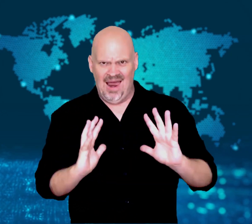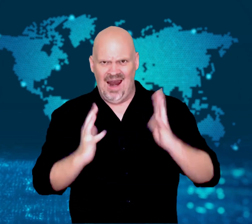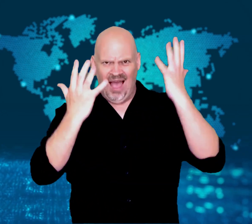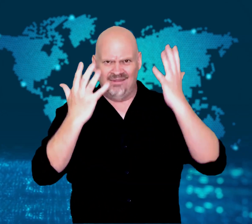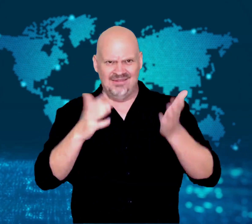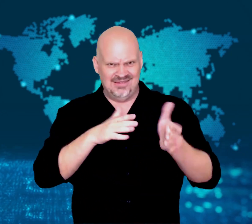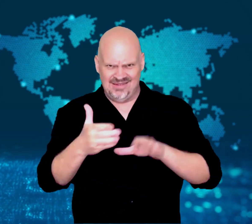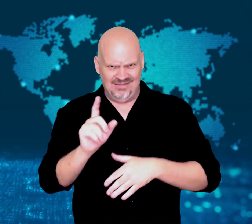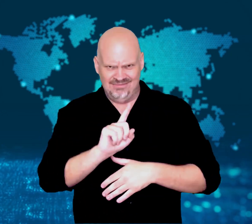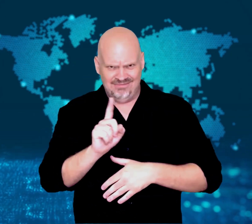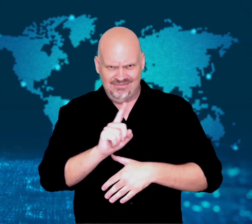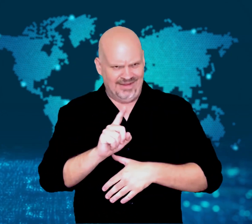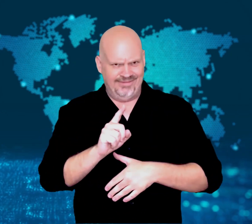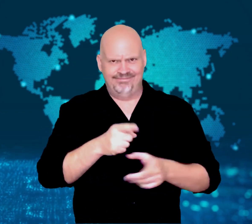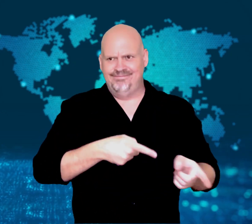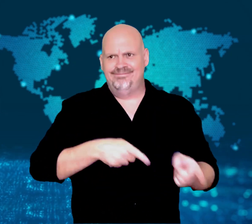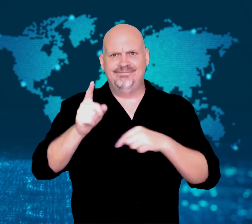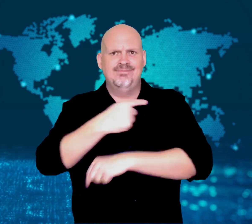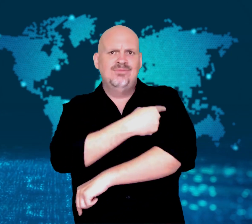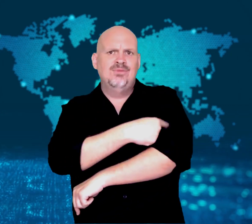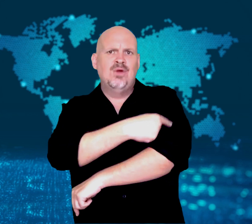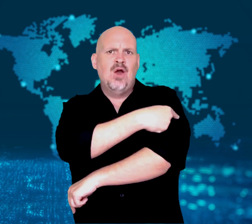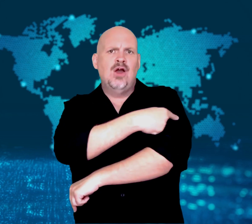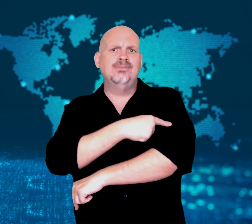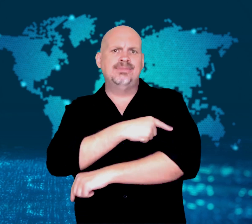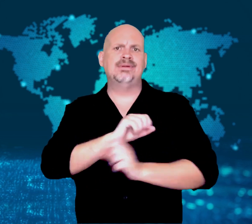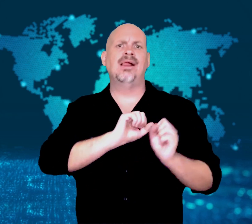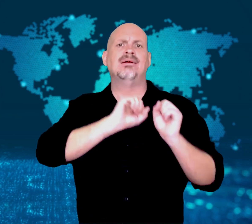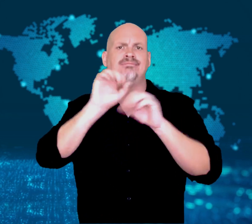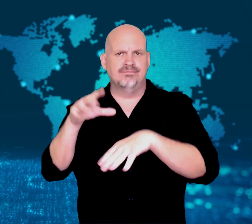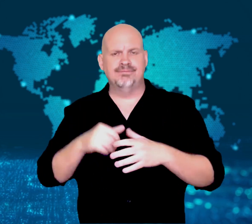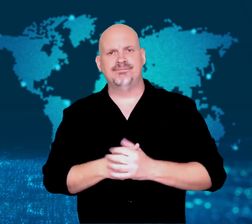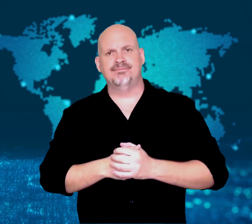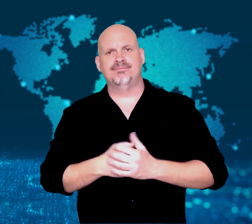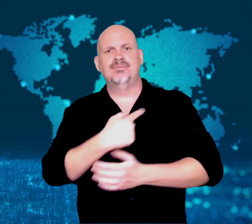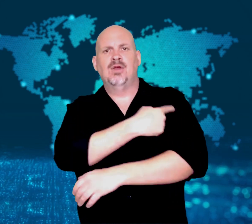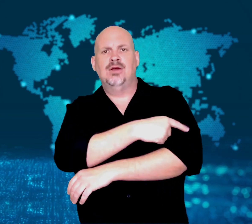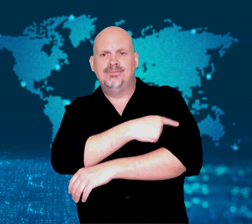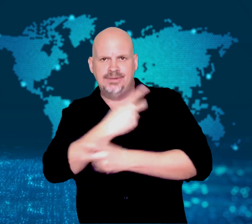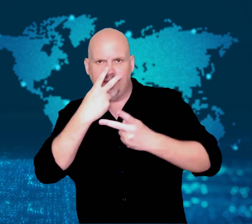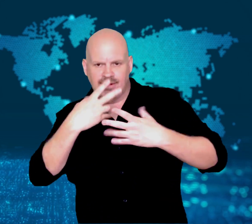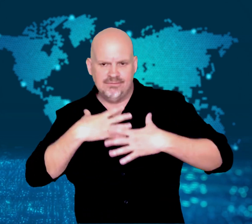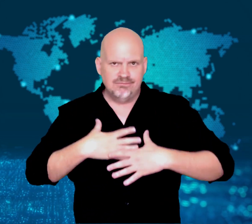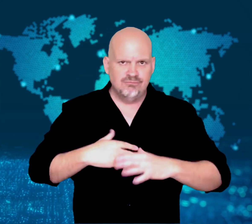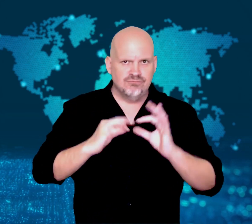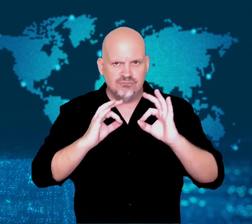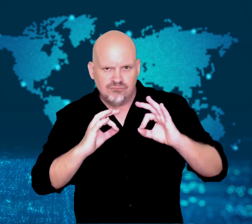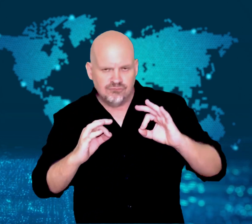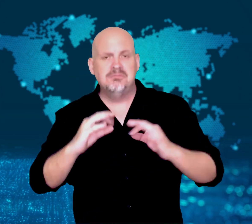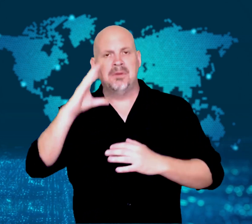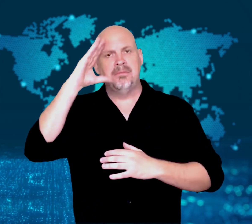and sent him to the hospital for treatment.